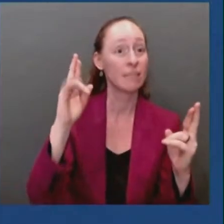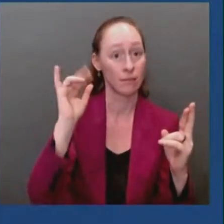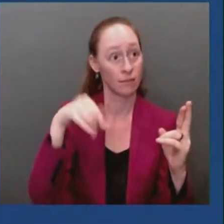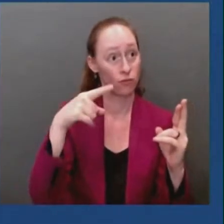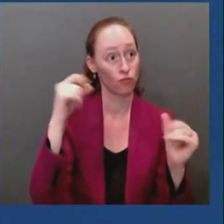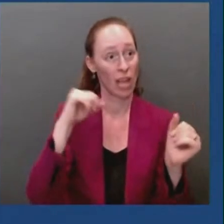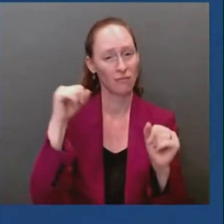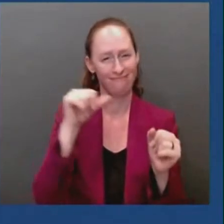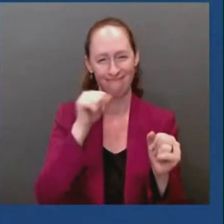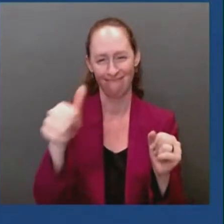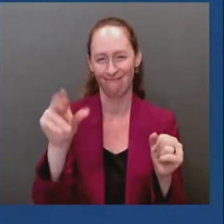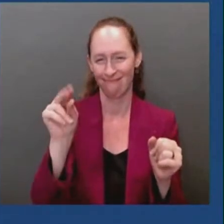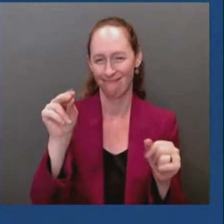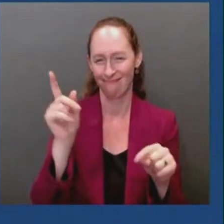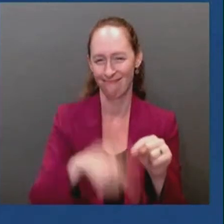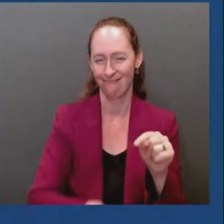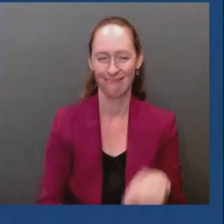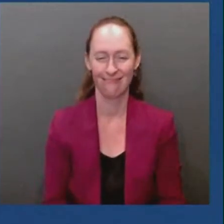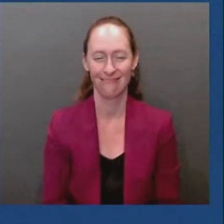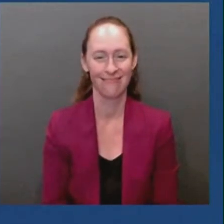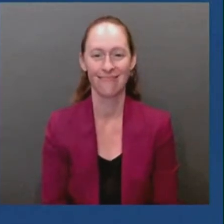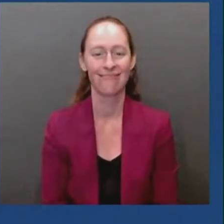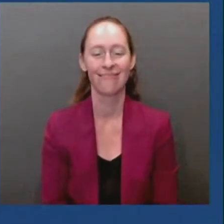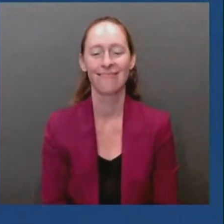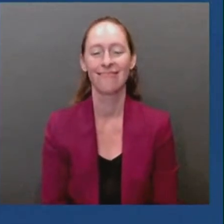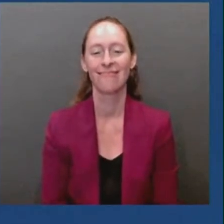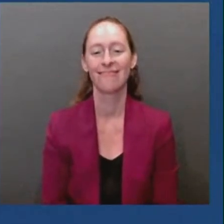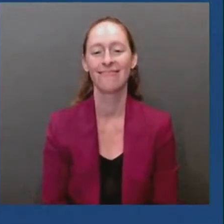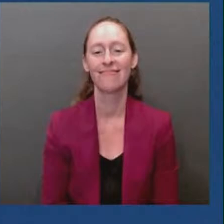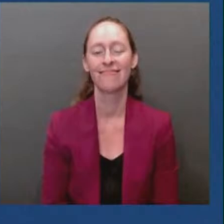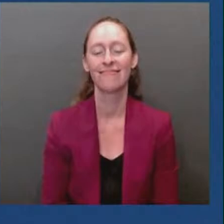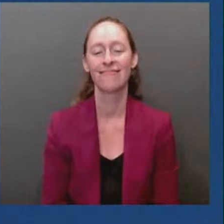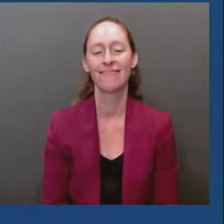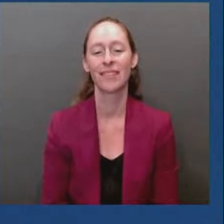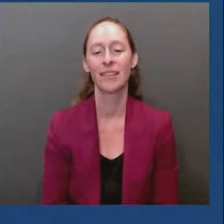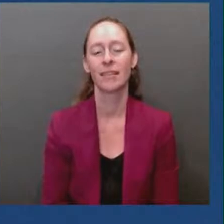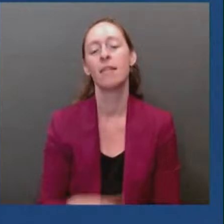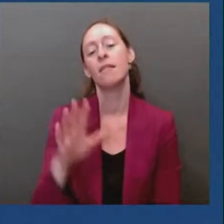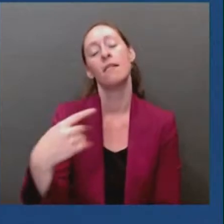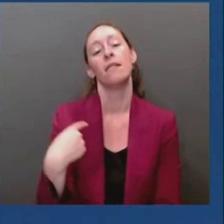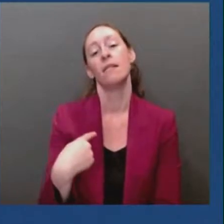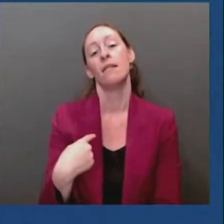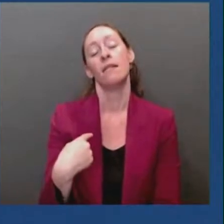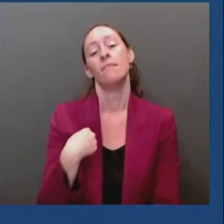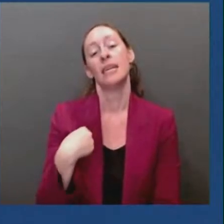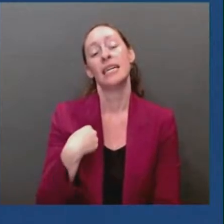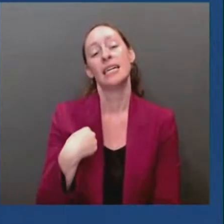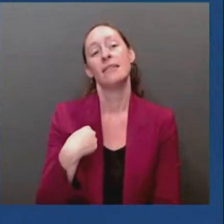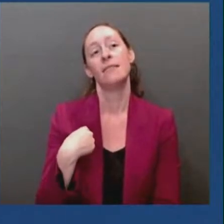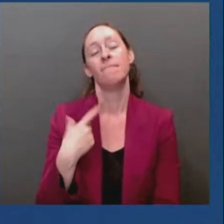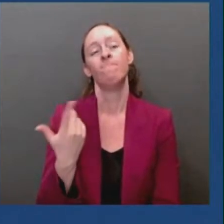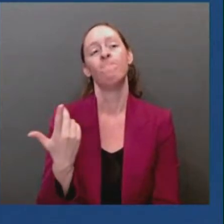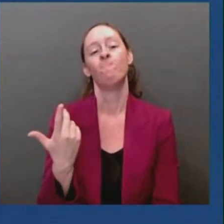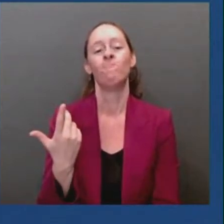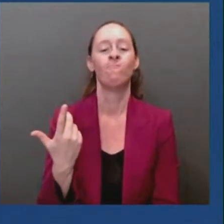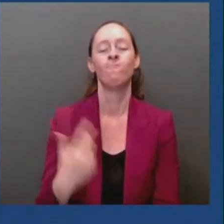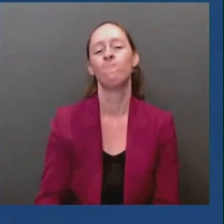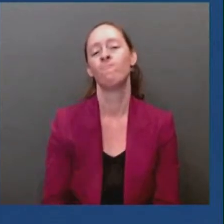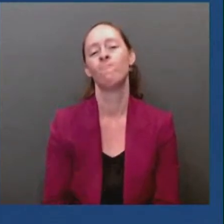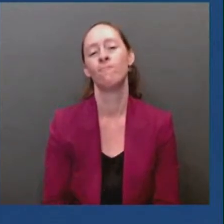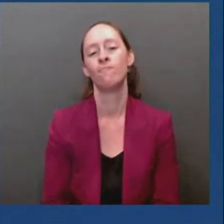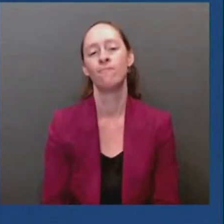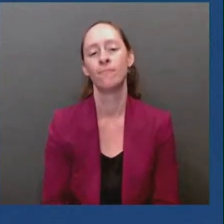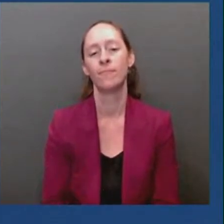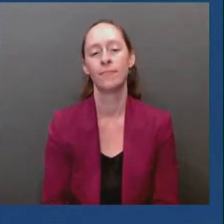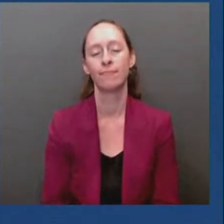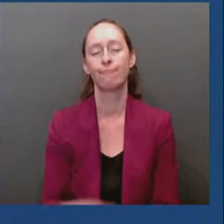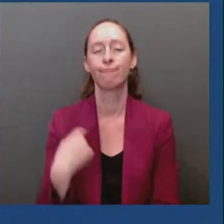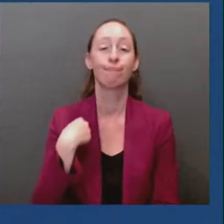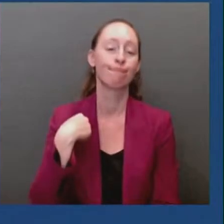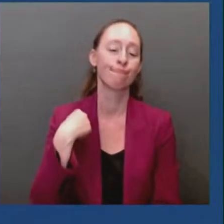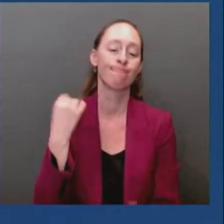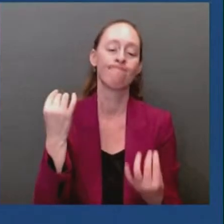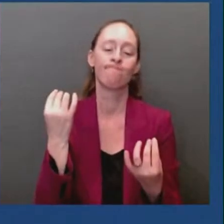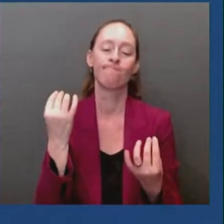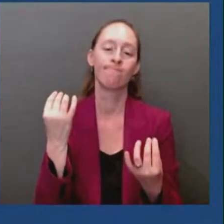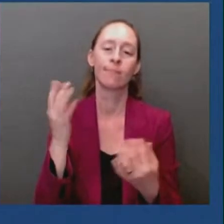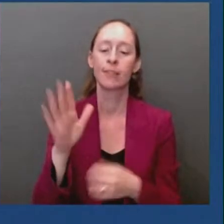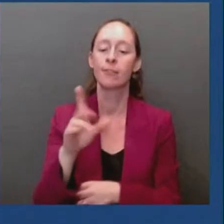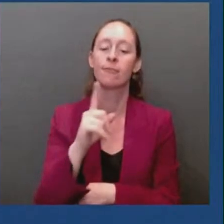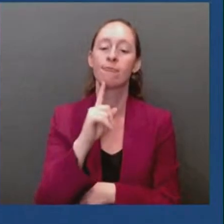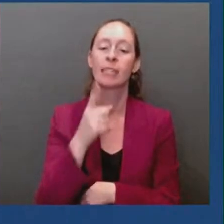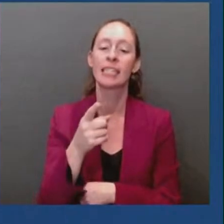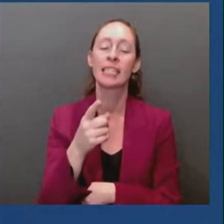PLANNING ON HOPING OUR ON ANYONE